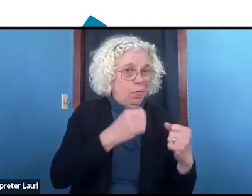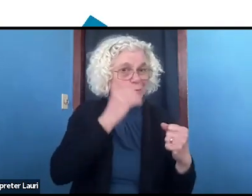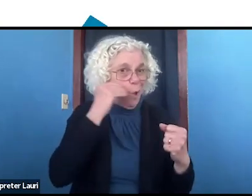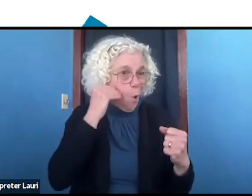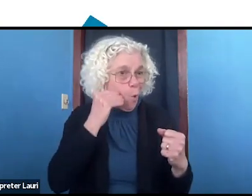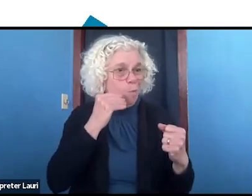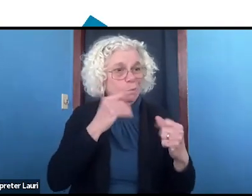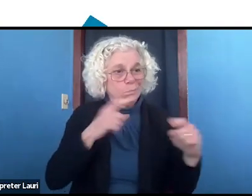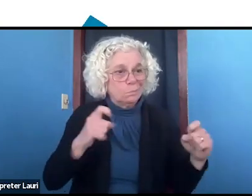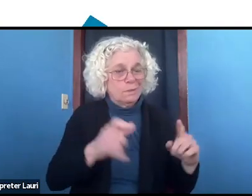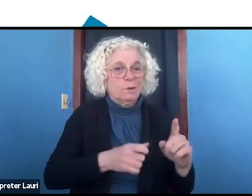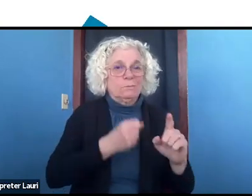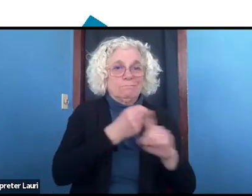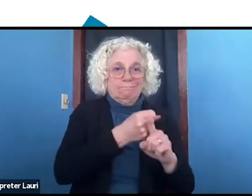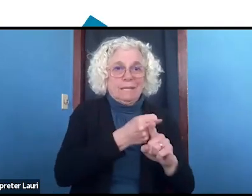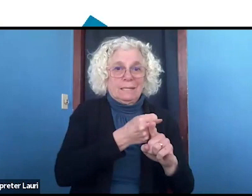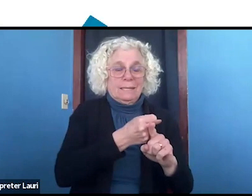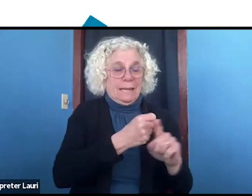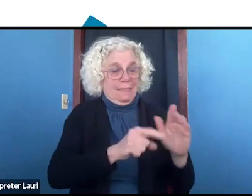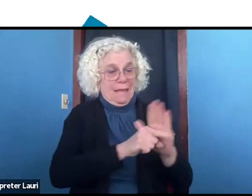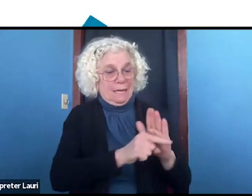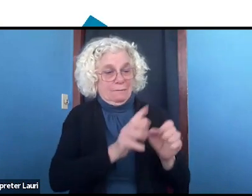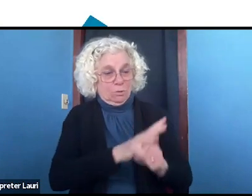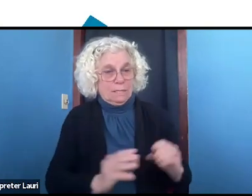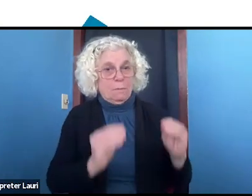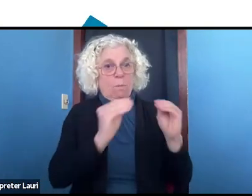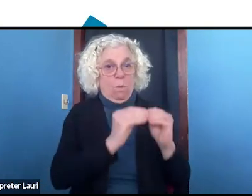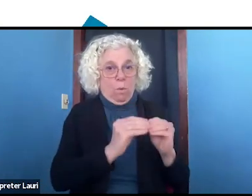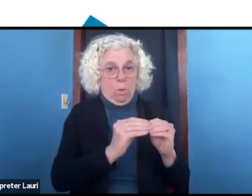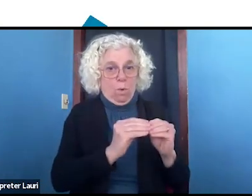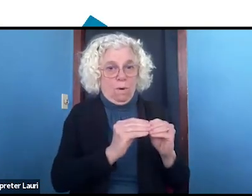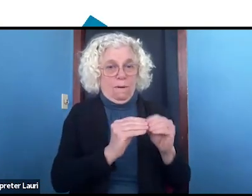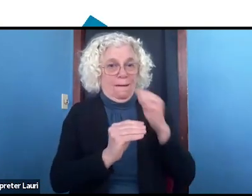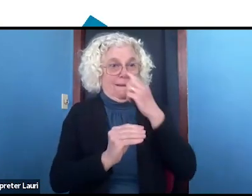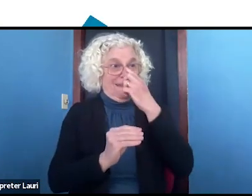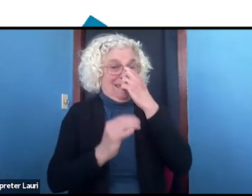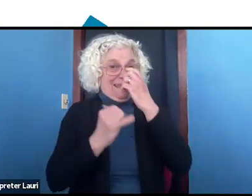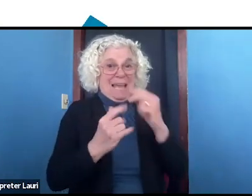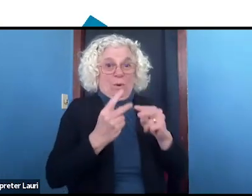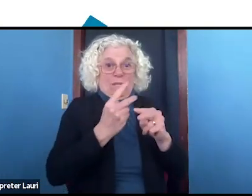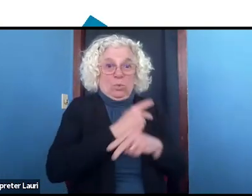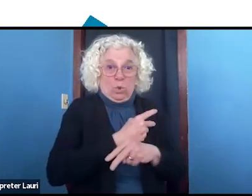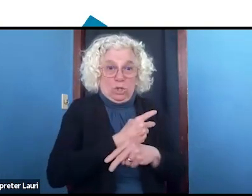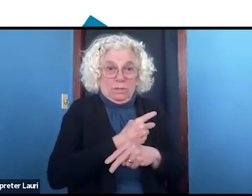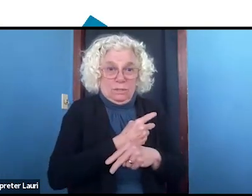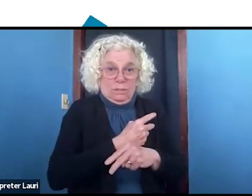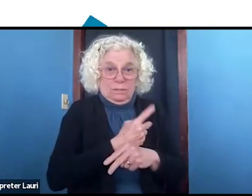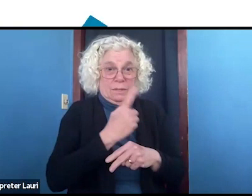Those negative stressors increase the likelihood of behavioral health symptoms, which are again, not adequately addressed due to inadequate access